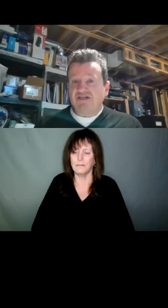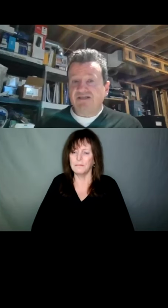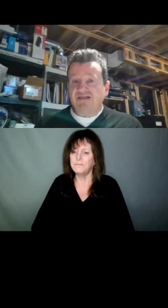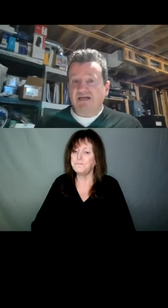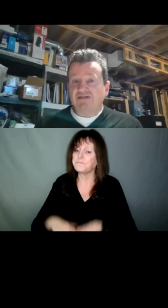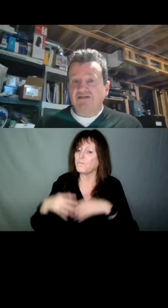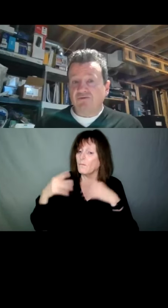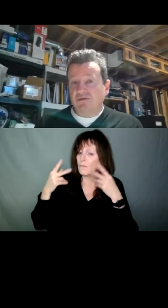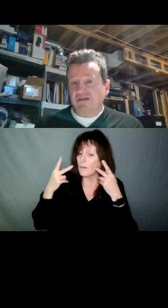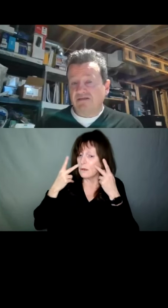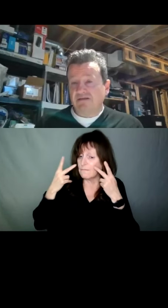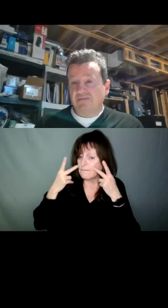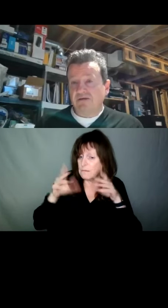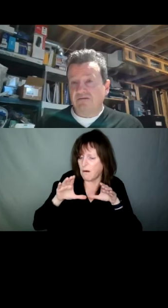Those who have children. Those with a household income